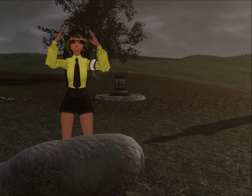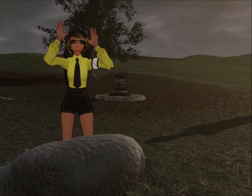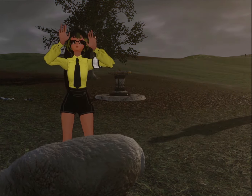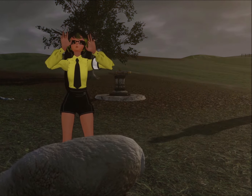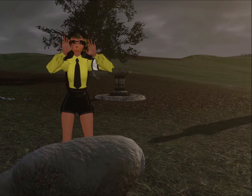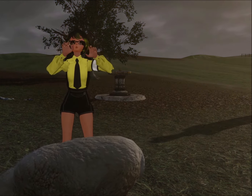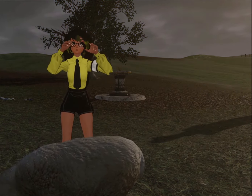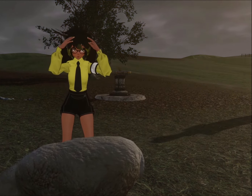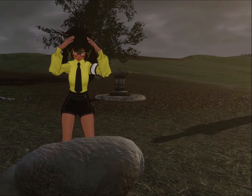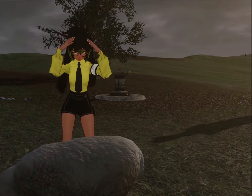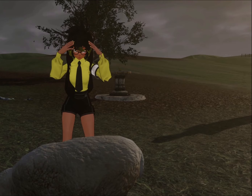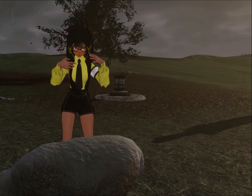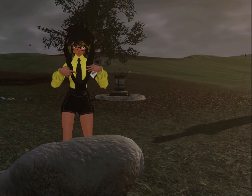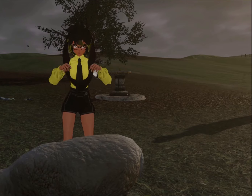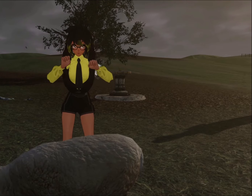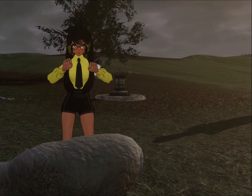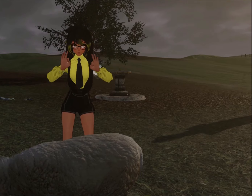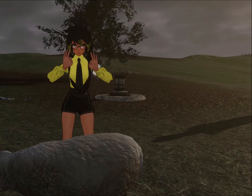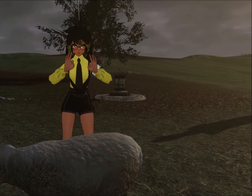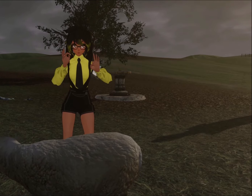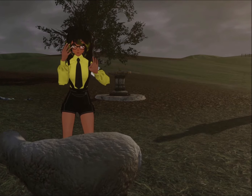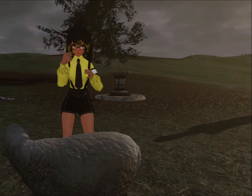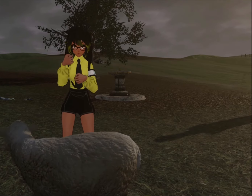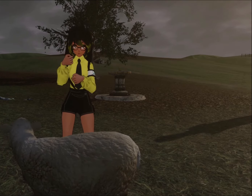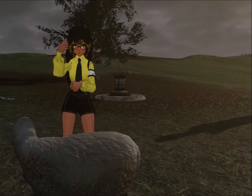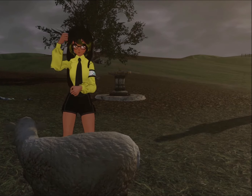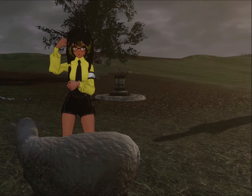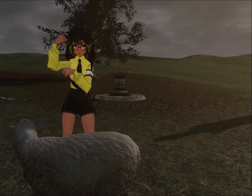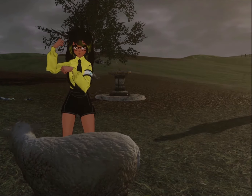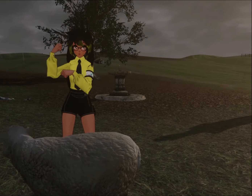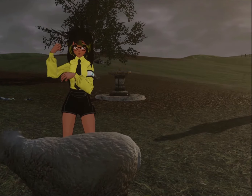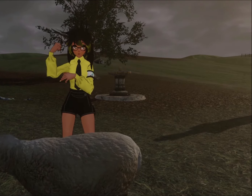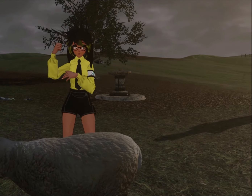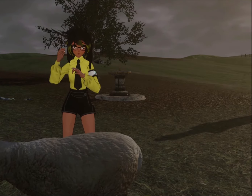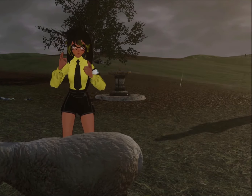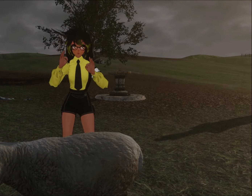It's raining... I don't have an umbrella